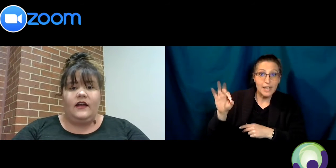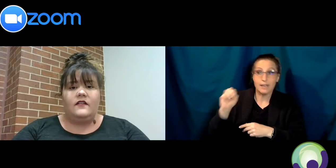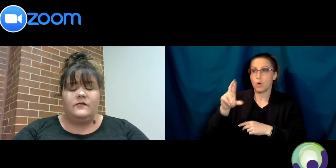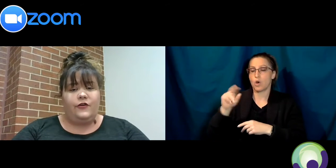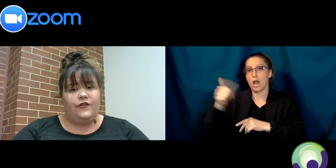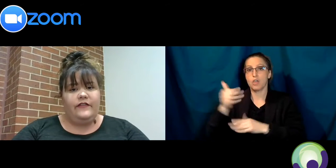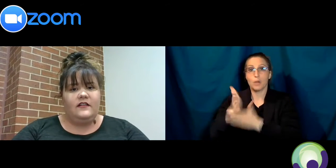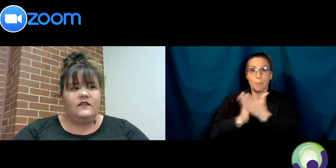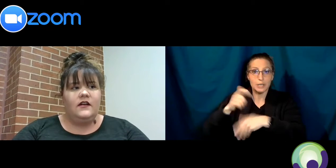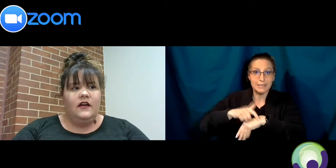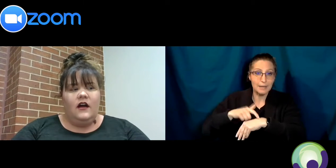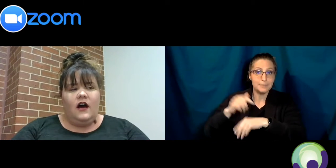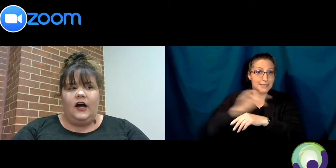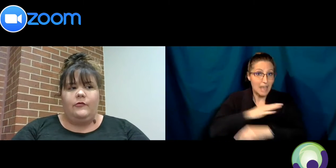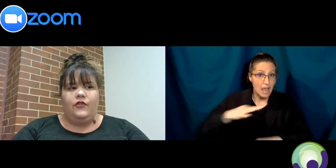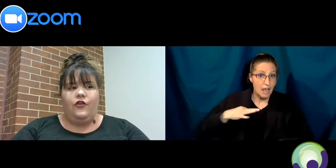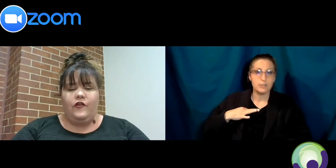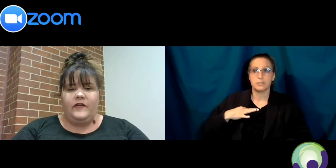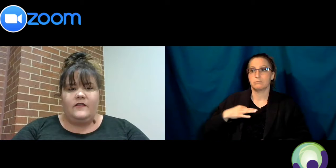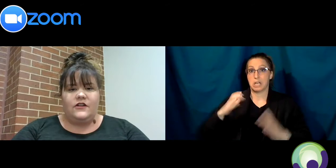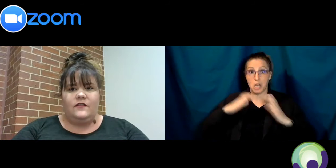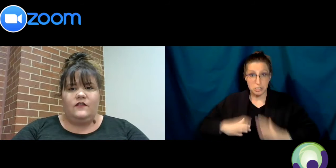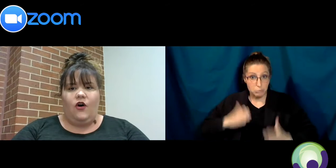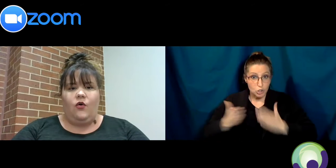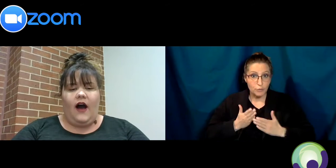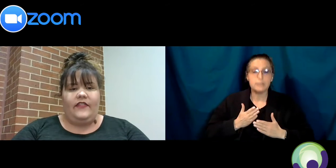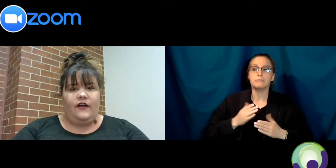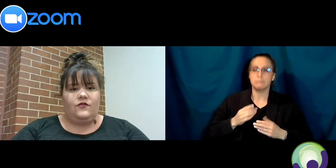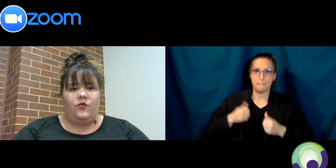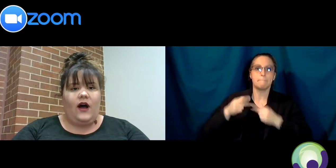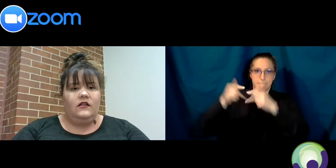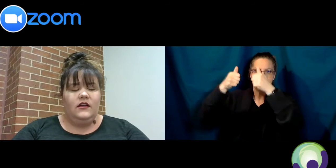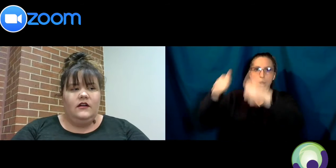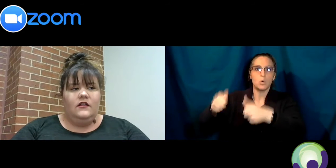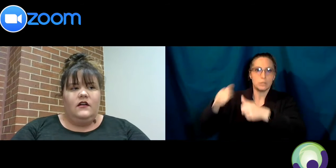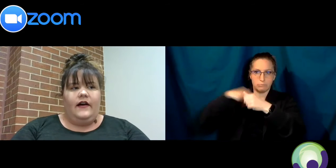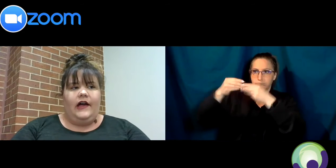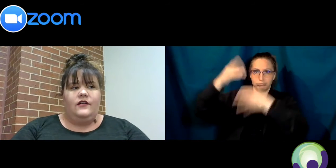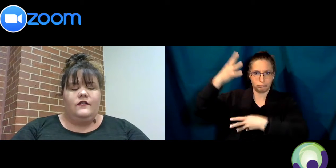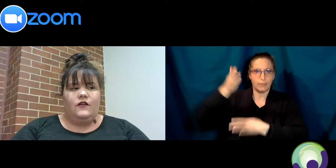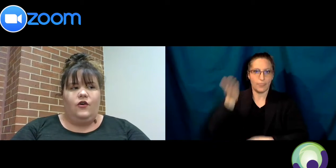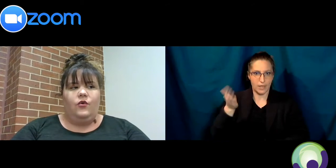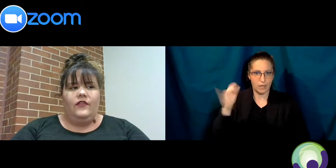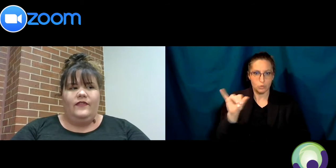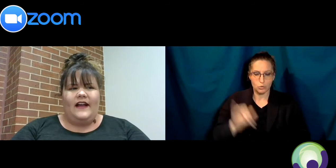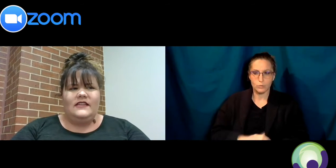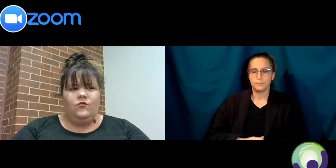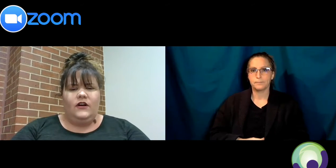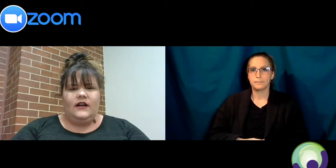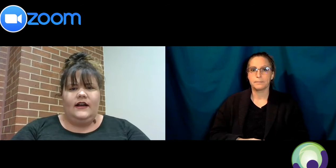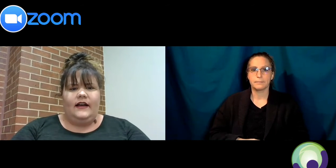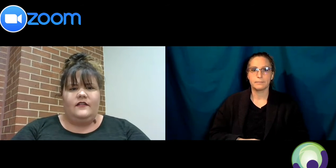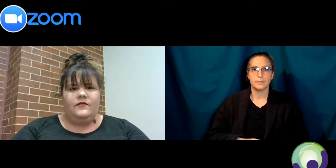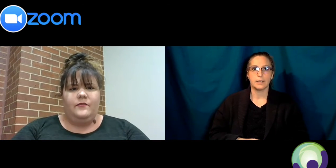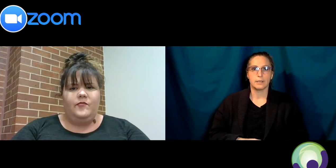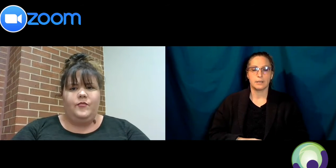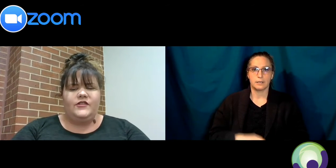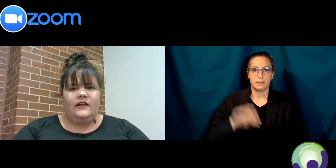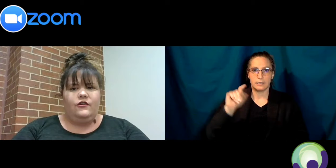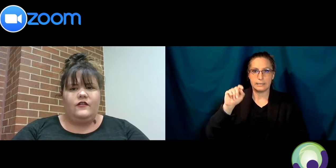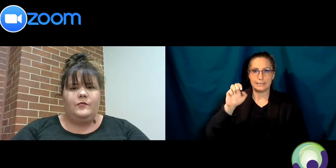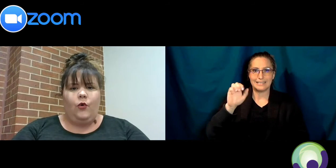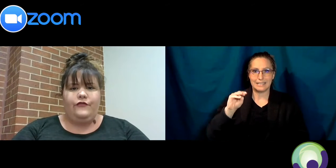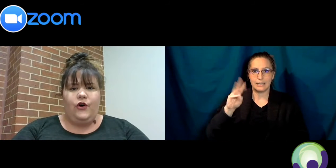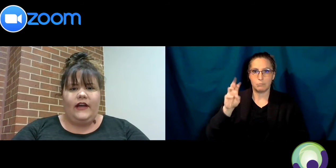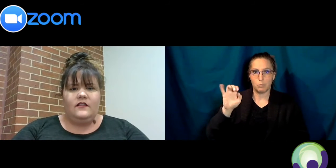customer service, those positions go on there as well. Teamwork is particularly sport focused